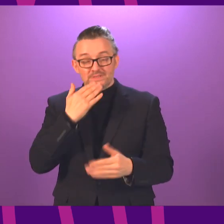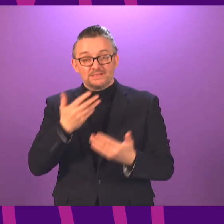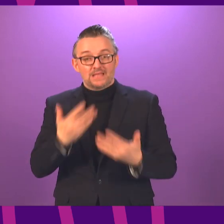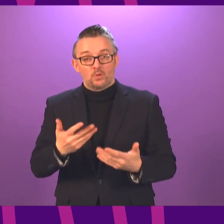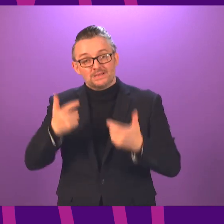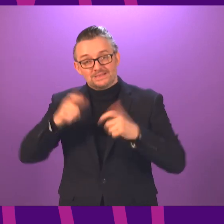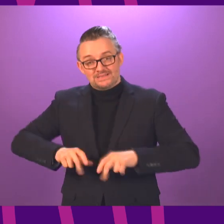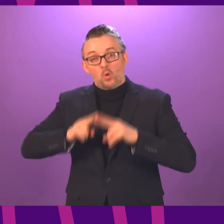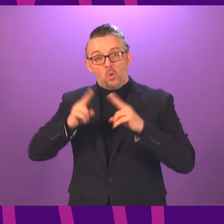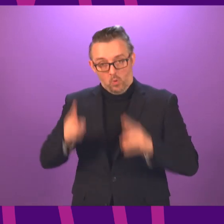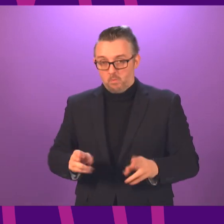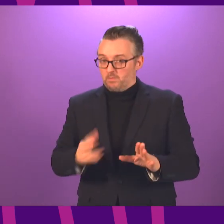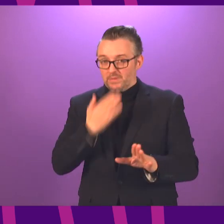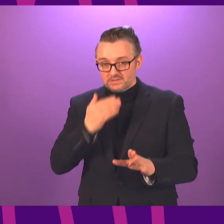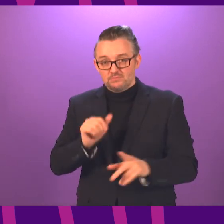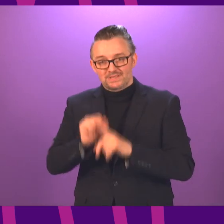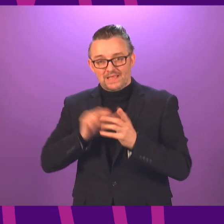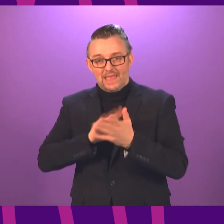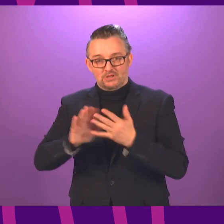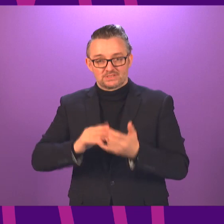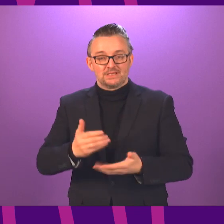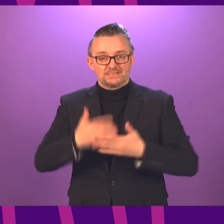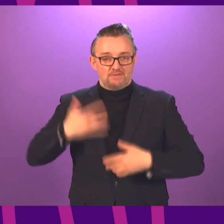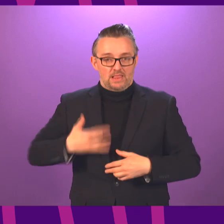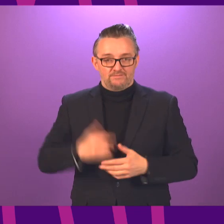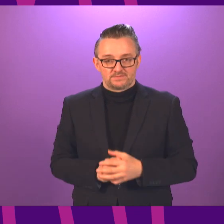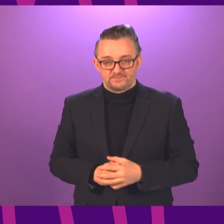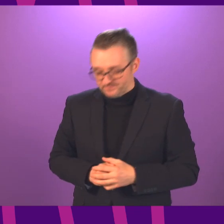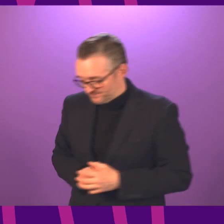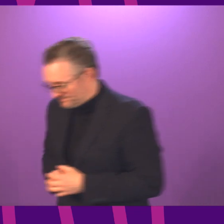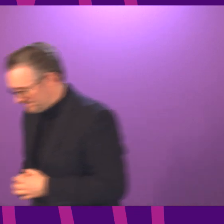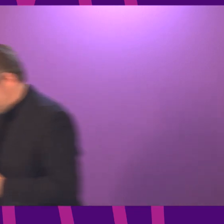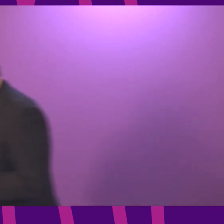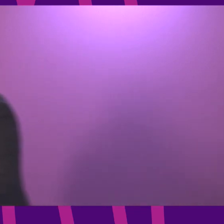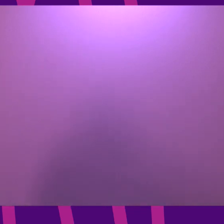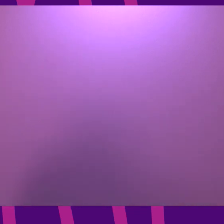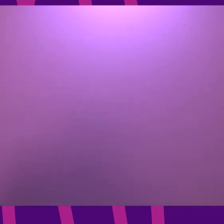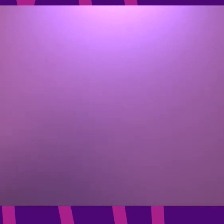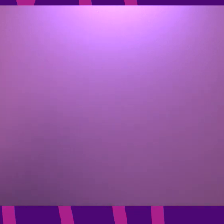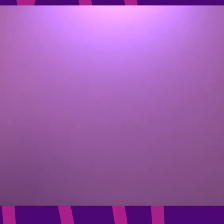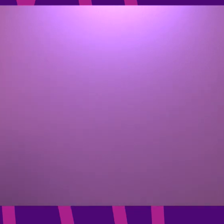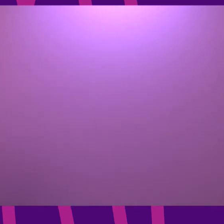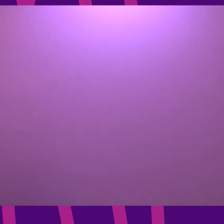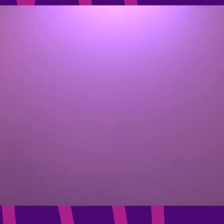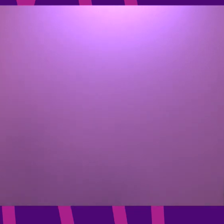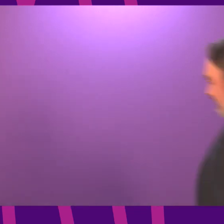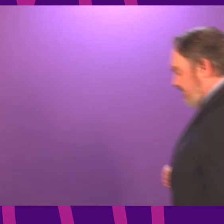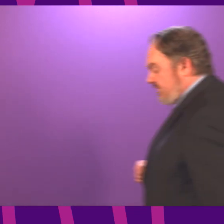at home to protect the NHS and save lives. The Deputy Presiding Officer: The First Minister will now take questions